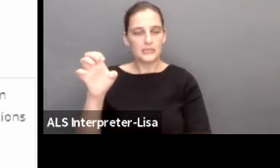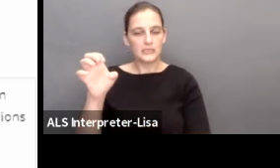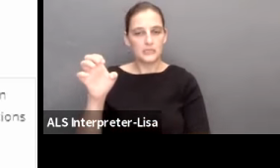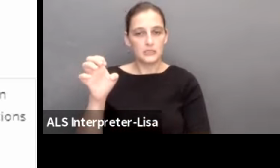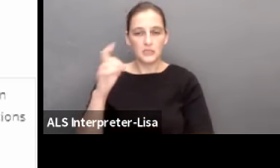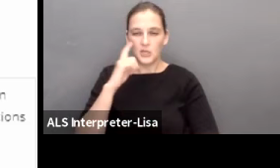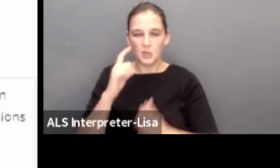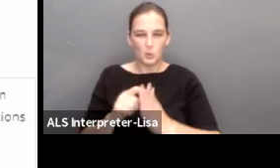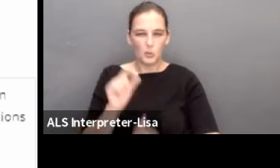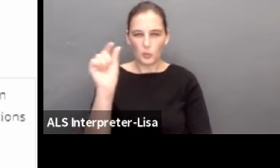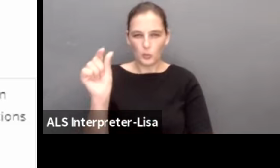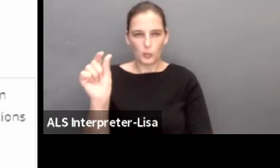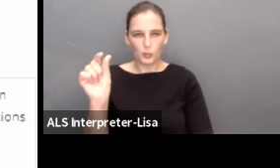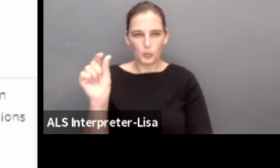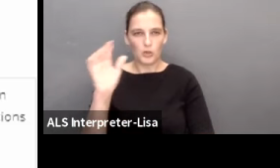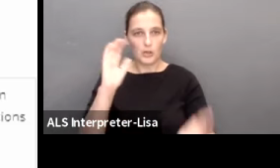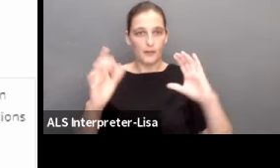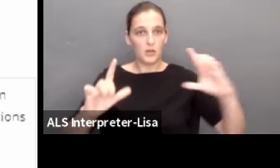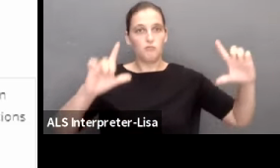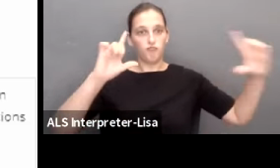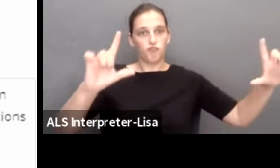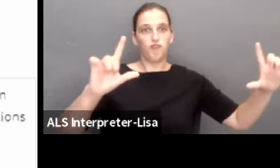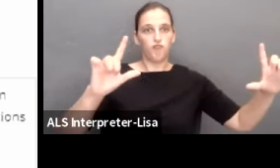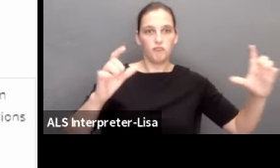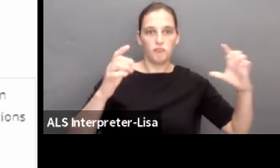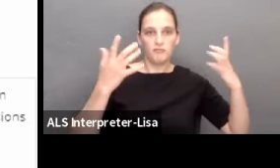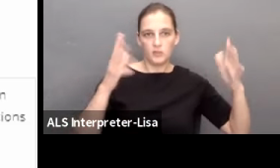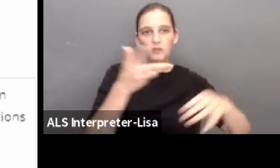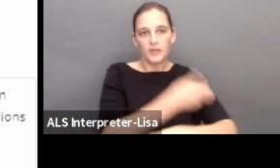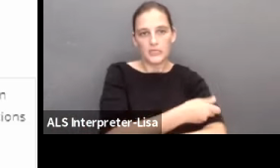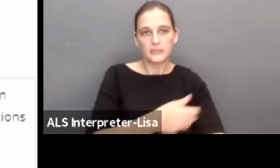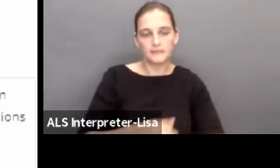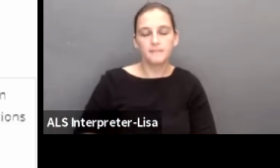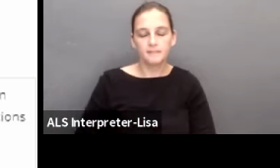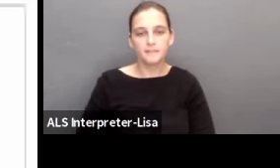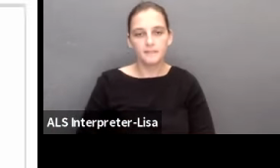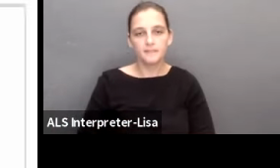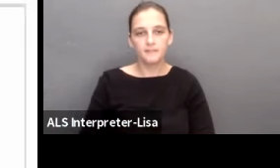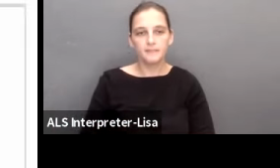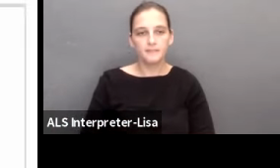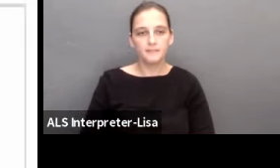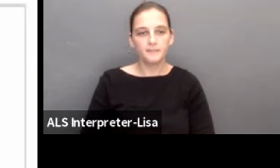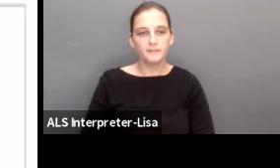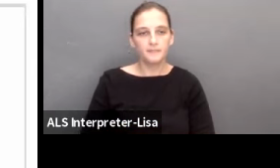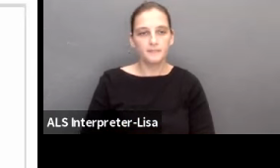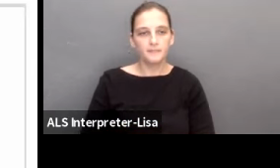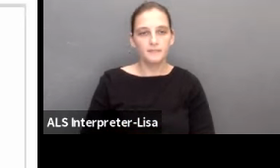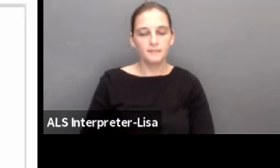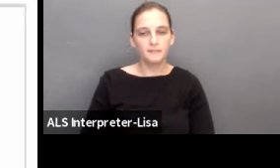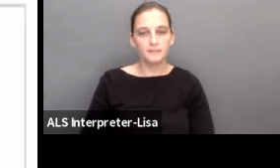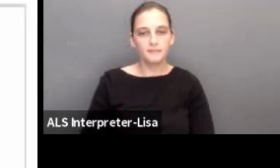small number compared to the large number of people who have been vaccinated.